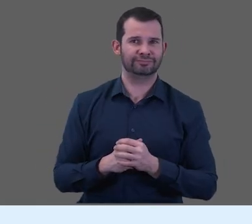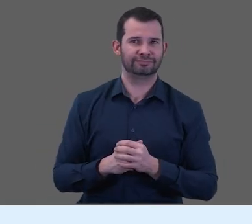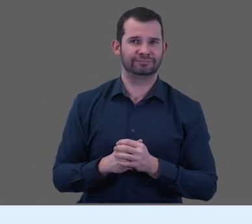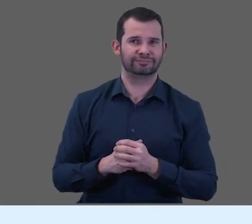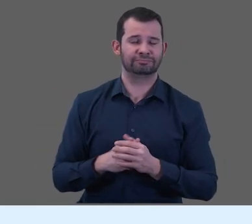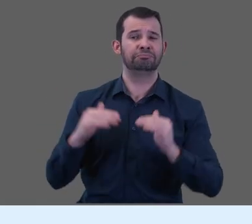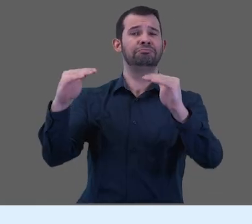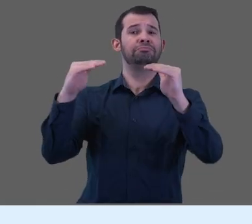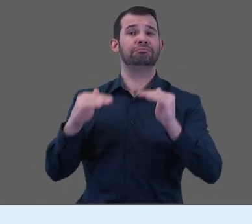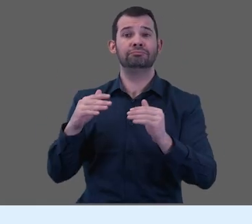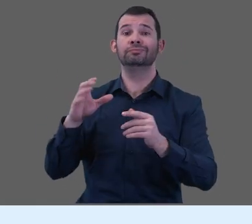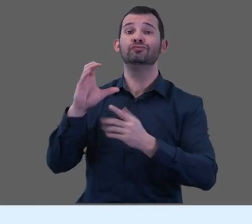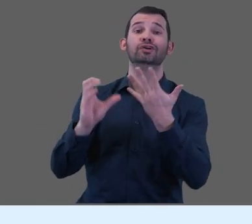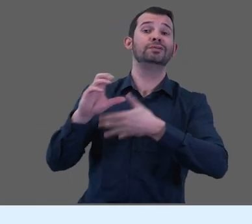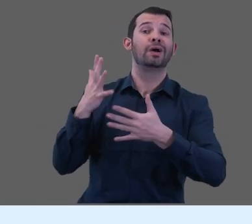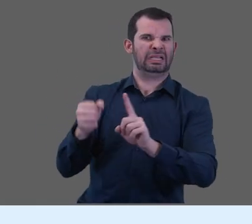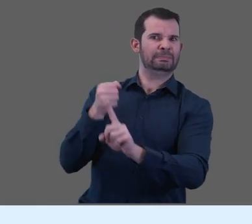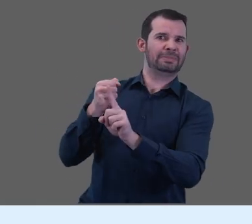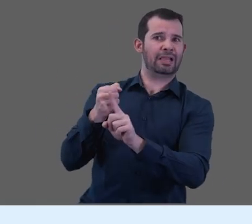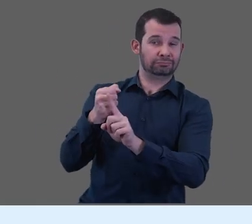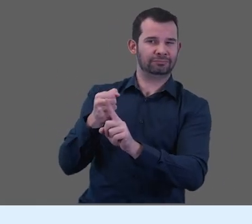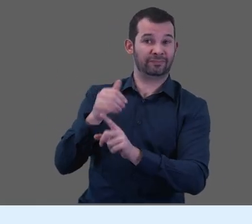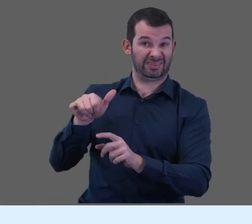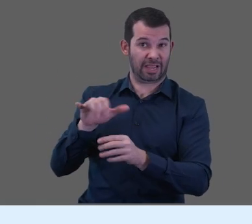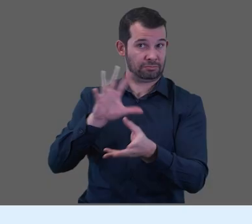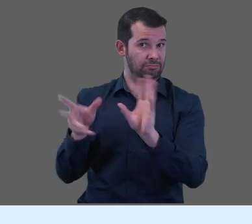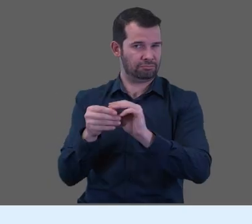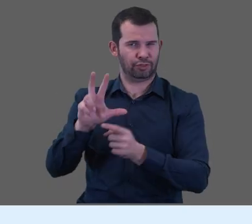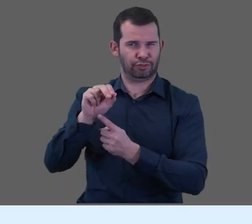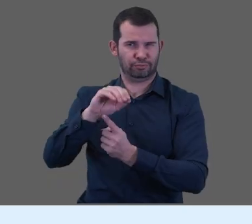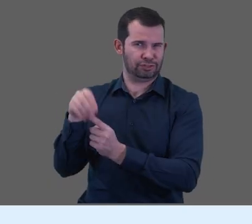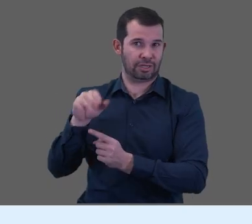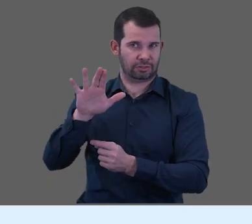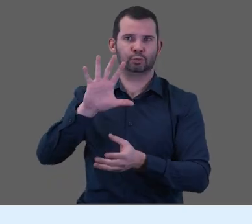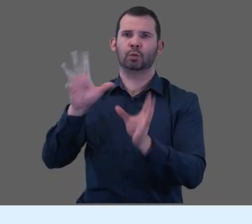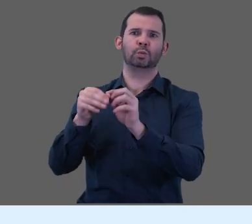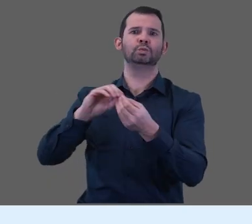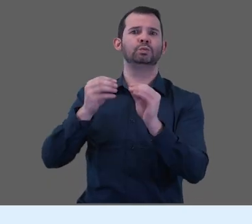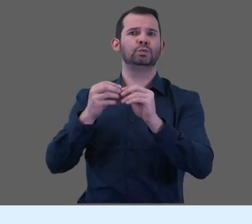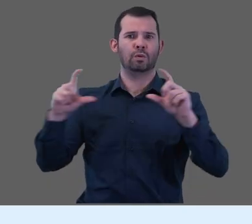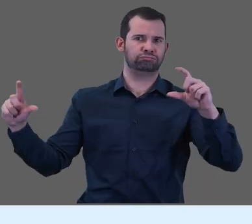The next criteria is Impact, which is worth 30% of the total score.